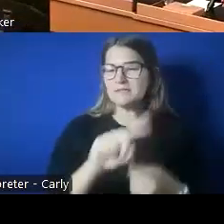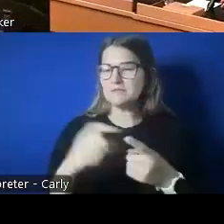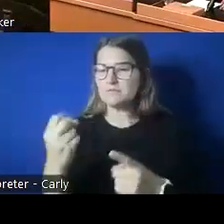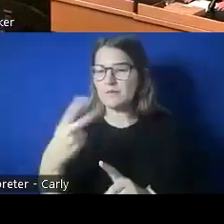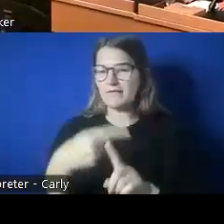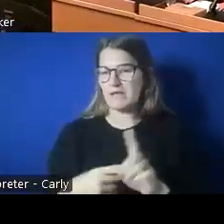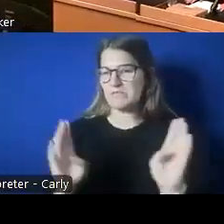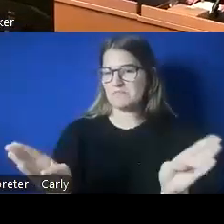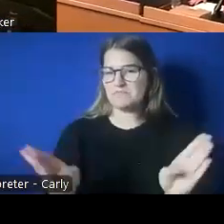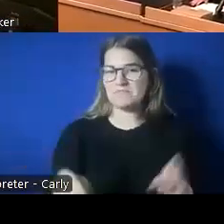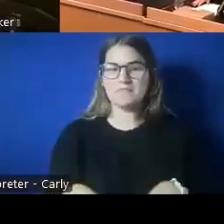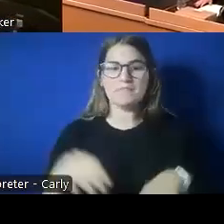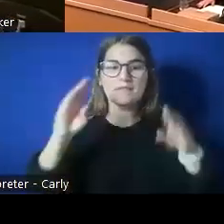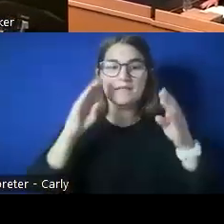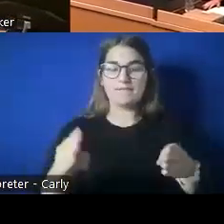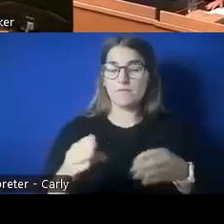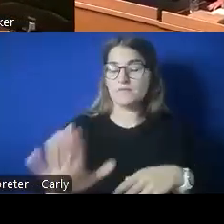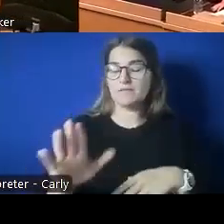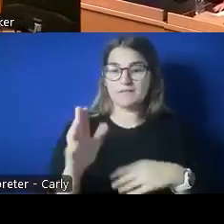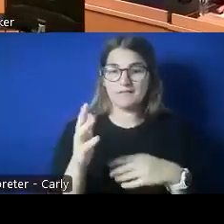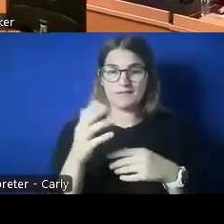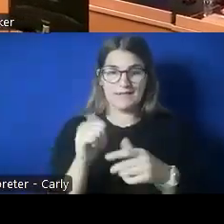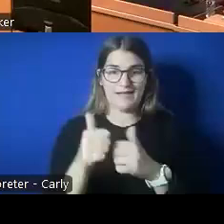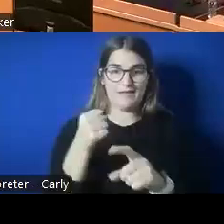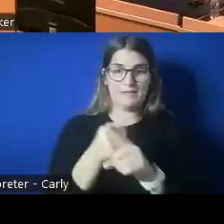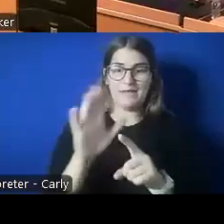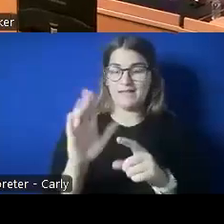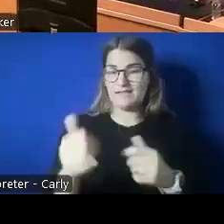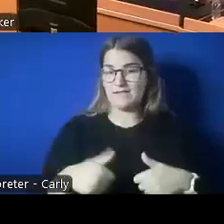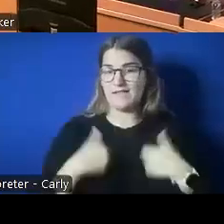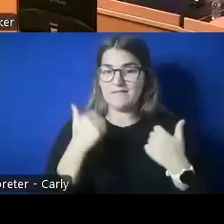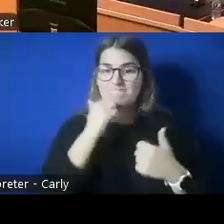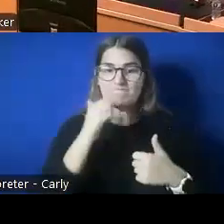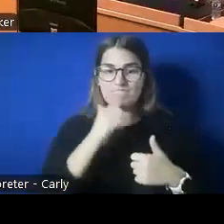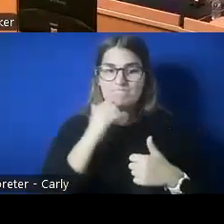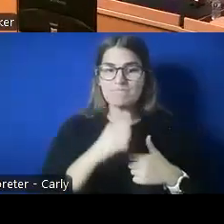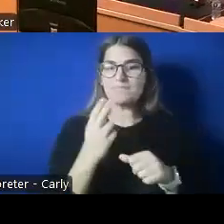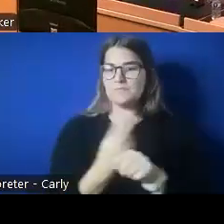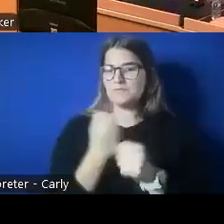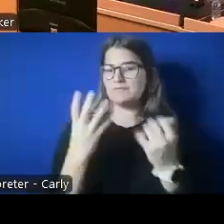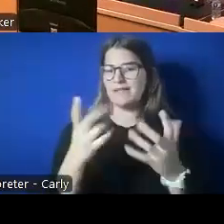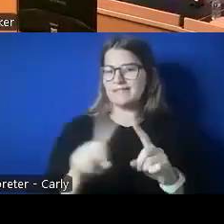is impacting people's daily lives we use a variety of interventions to help patients to recover from